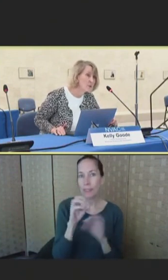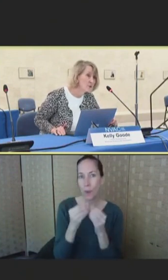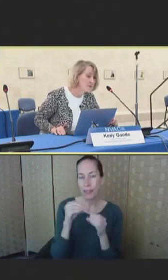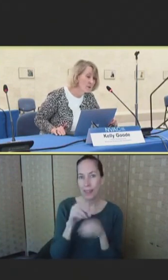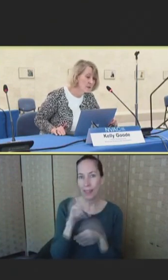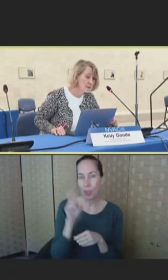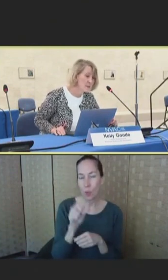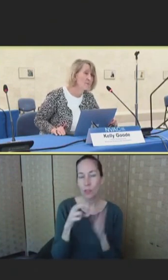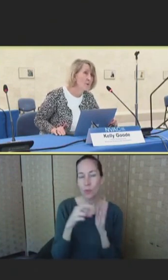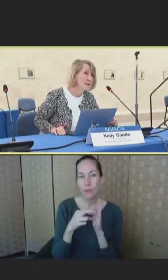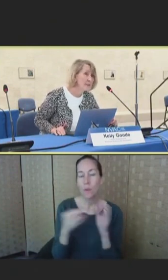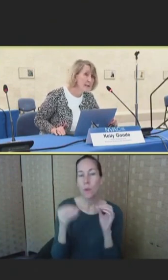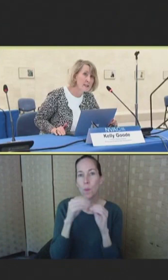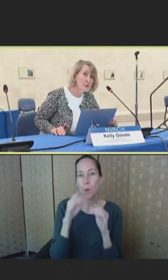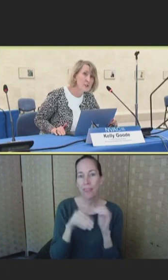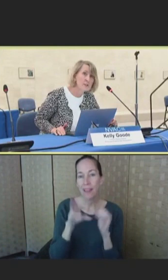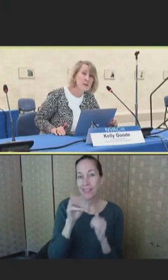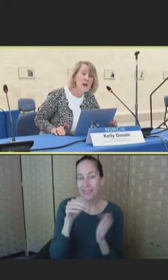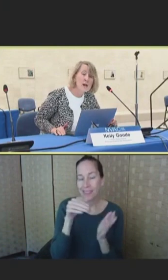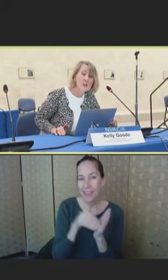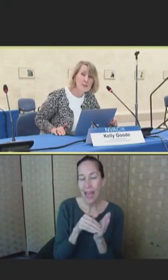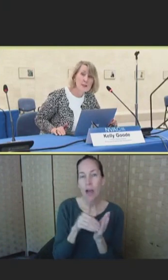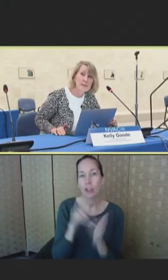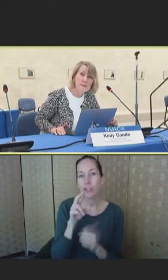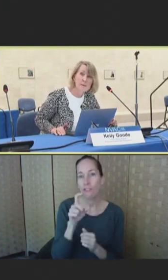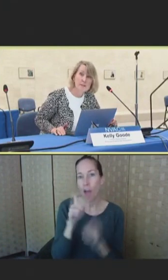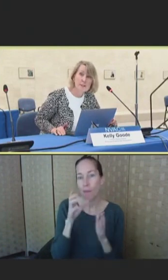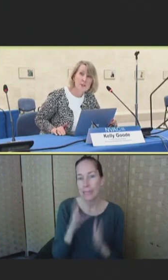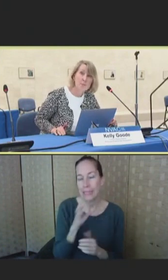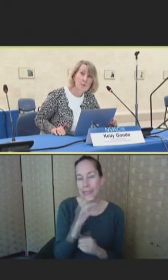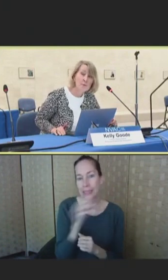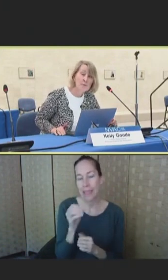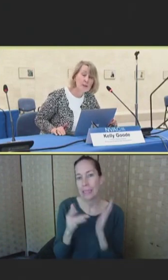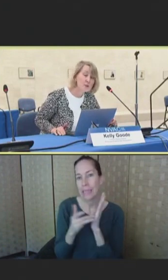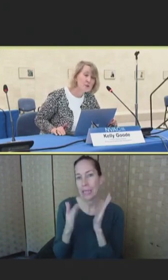student pharmacists, and pharmacy technicians. And just like the immunization program managers,